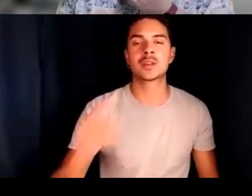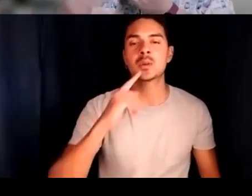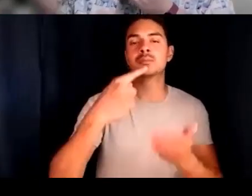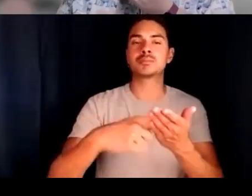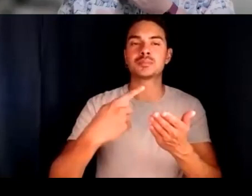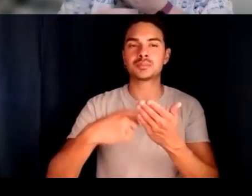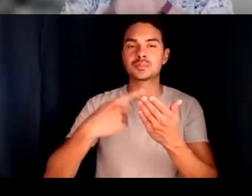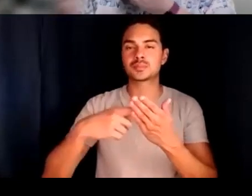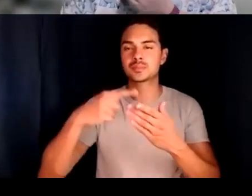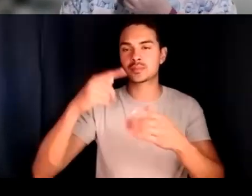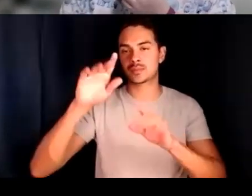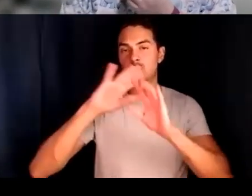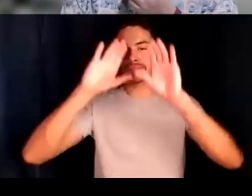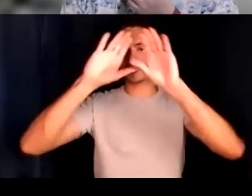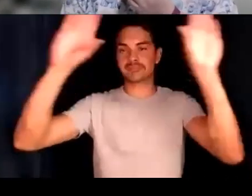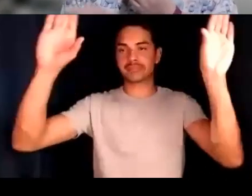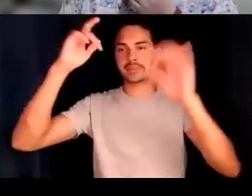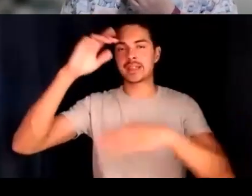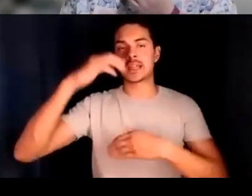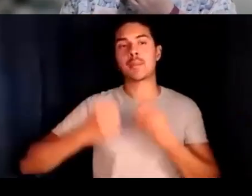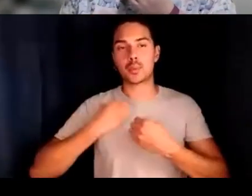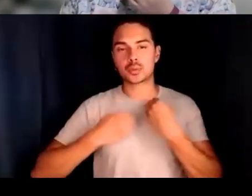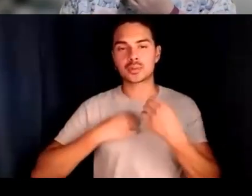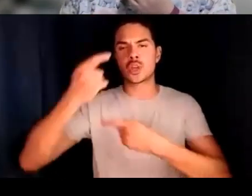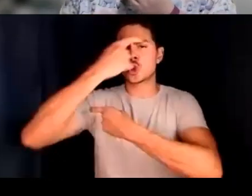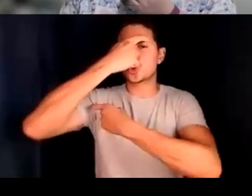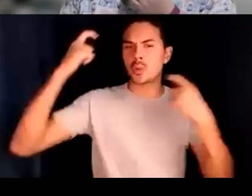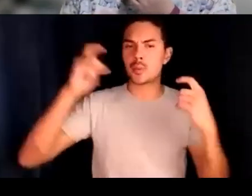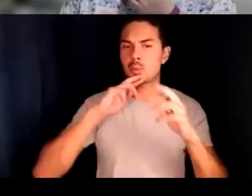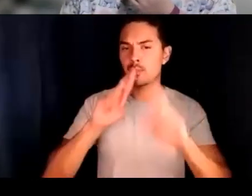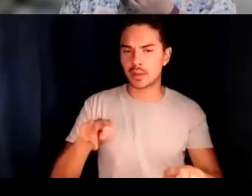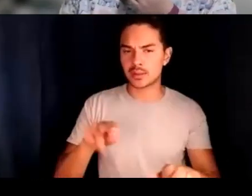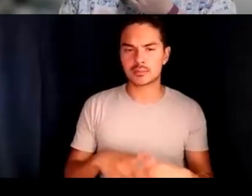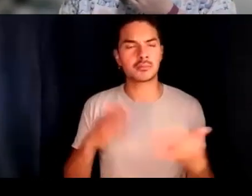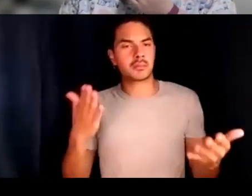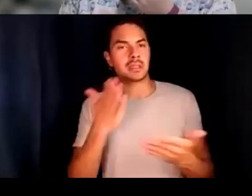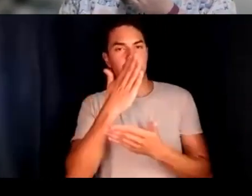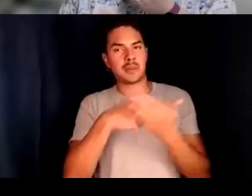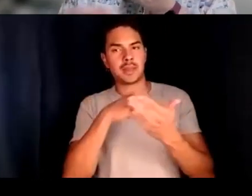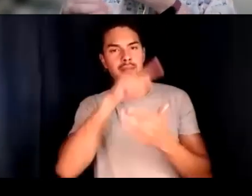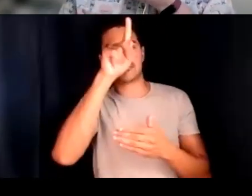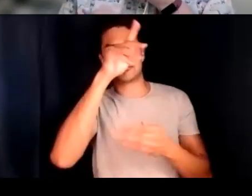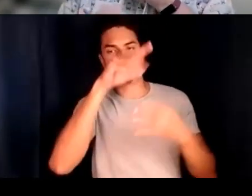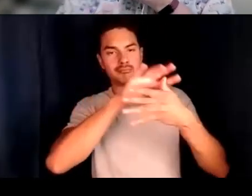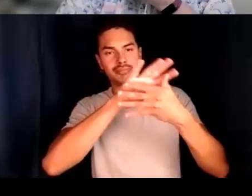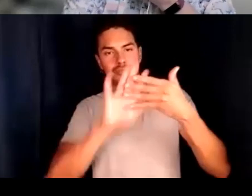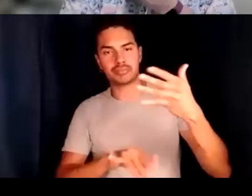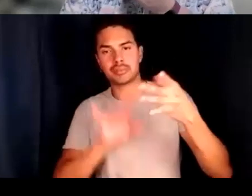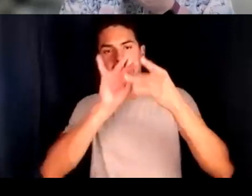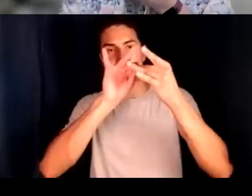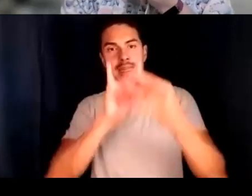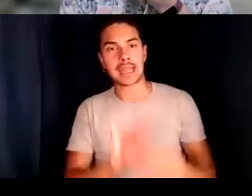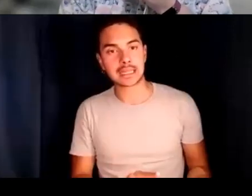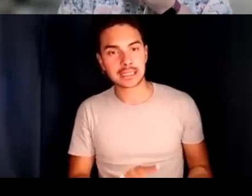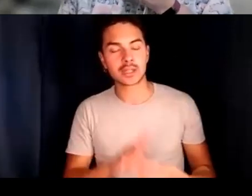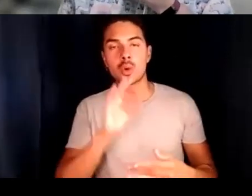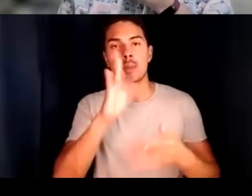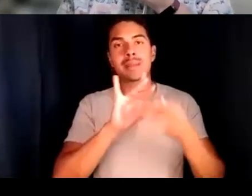Again, we don't necessarily know why someone is having these feelings. They could be connected to a lot of different things,